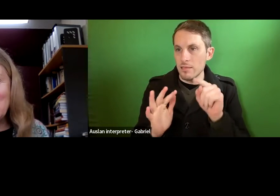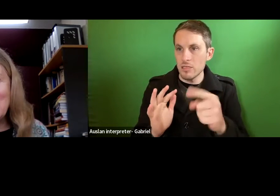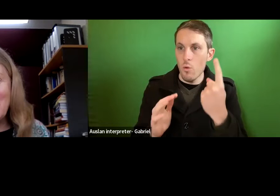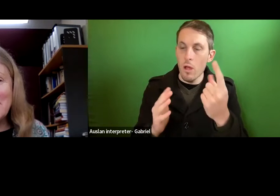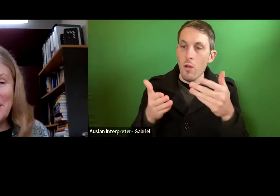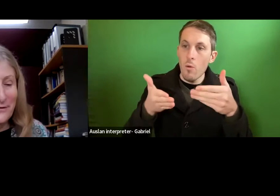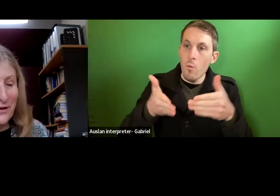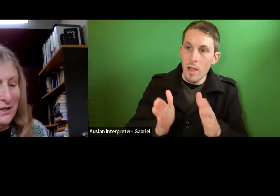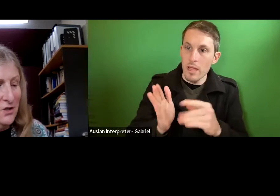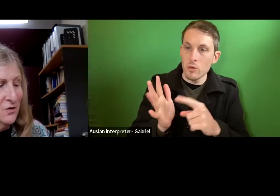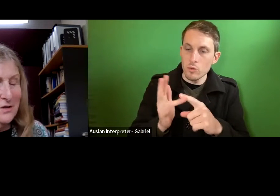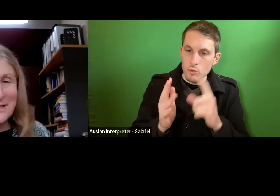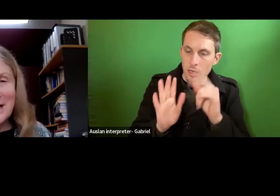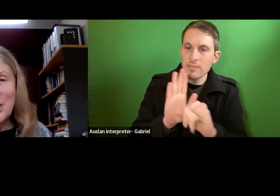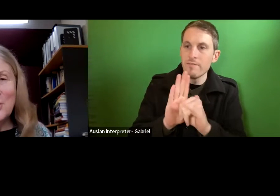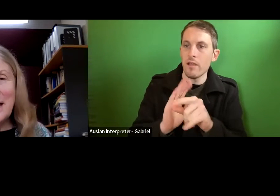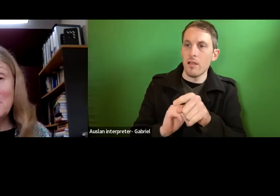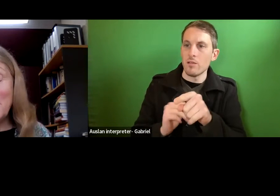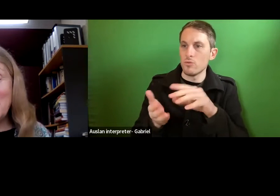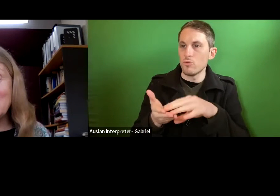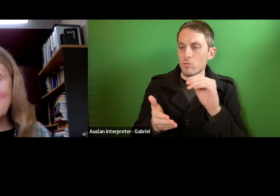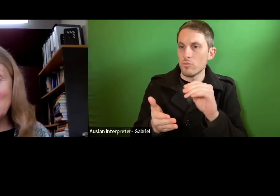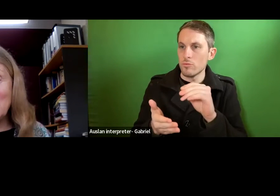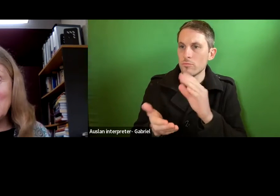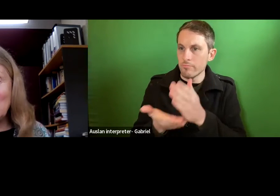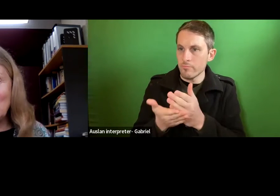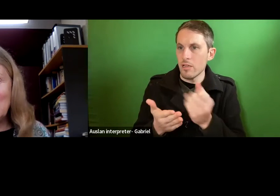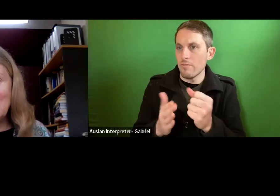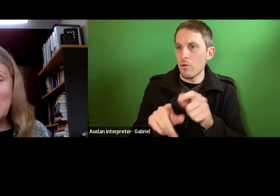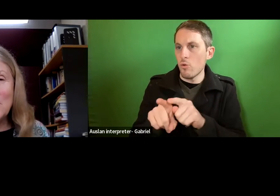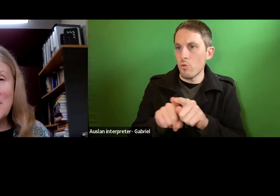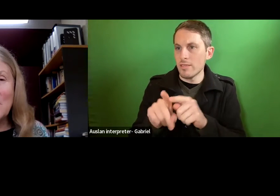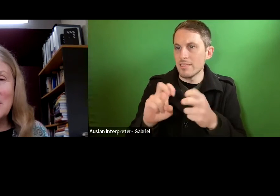actually identifying students who had perhaps a learning disorder. In other words, they were